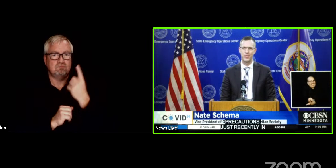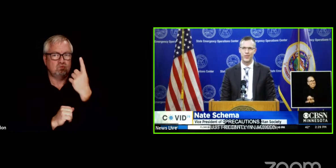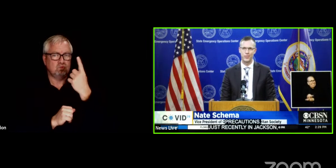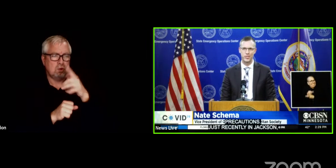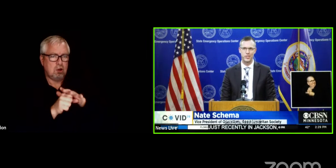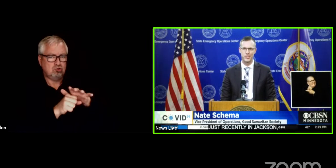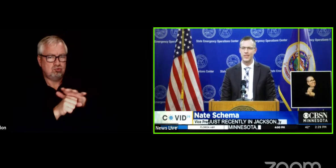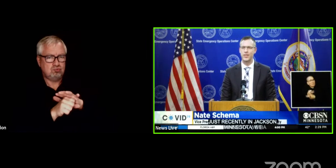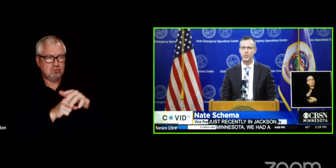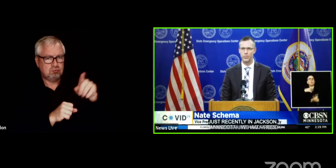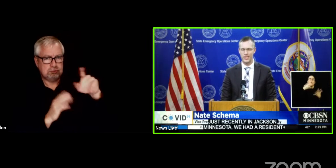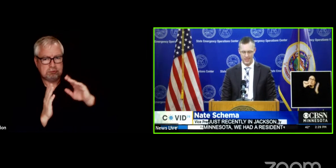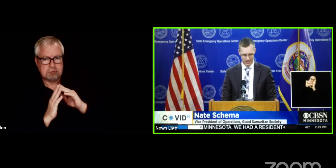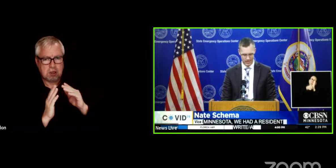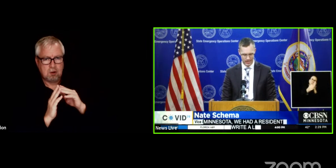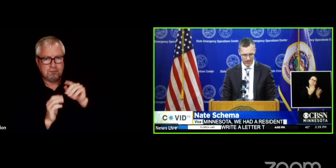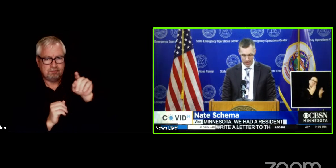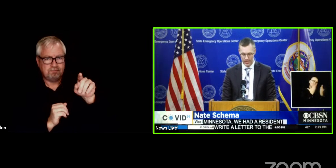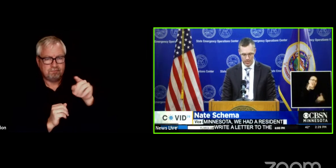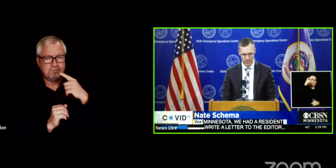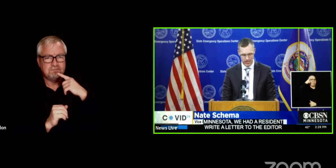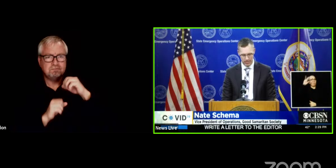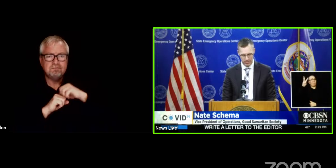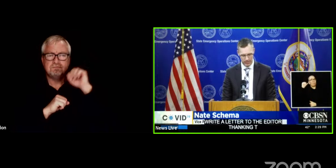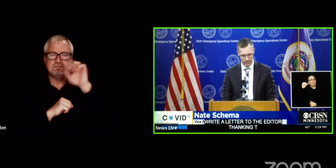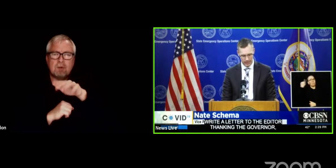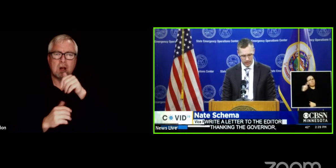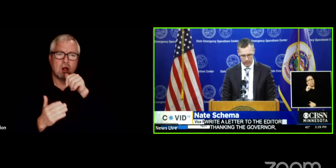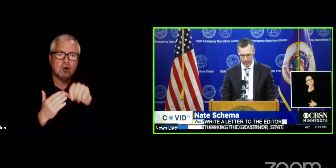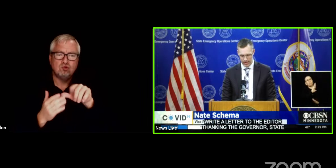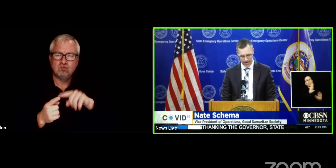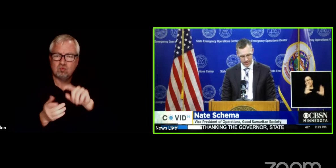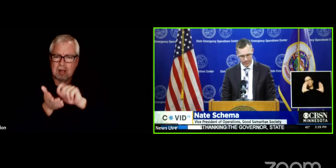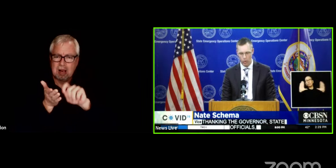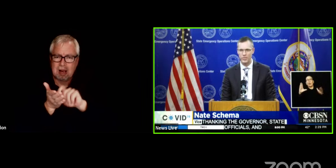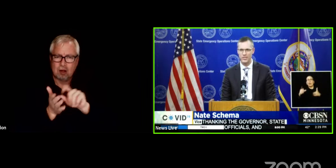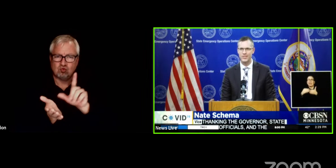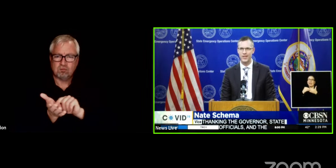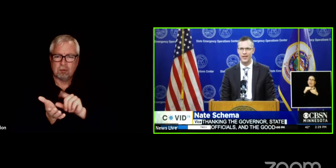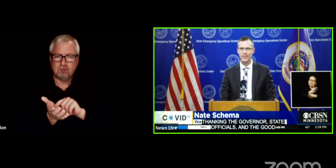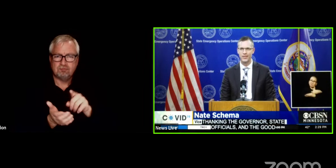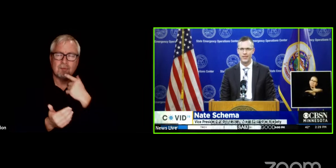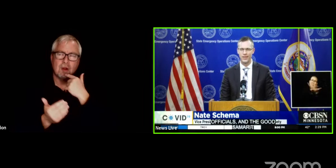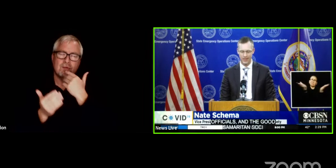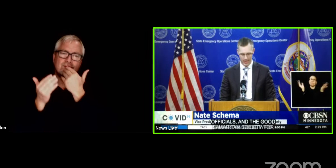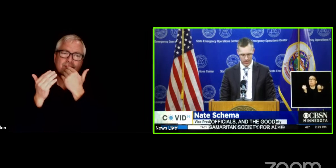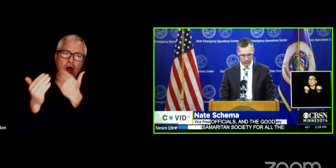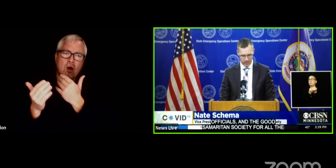ALL THE RESTRICTIONS THEY PUT IN PLACE TO KEEP THEM SAFE. LOOKING AHEAD, HOPE IS IN SIGHT. AS YOU HEARD THE